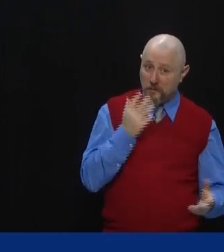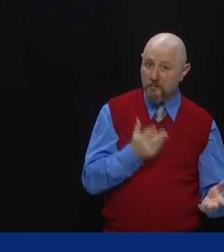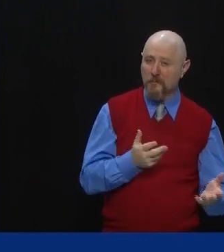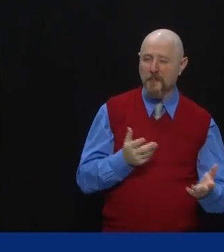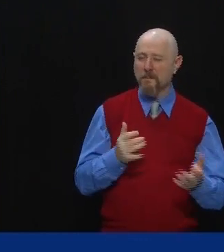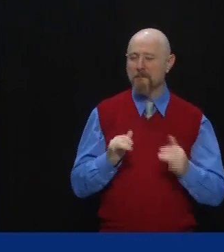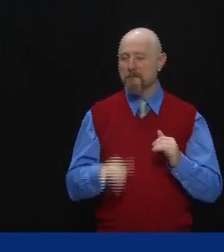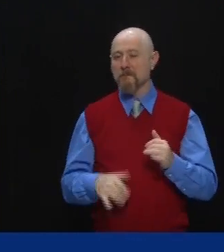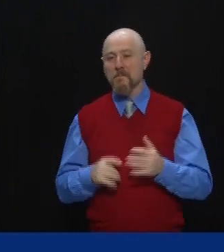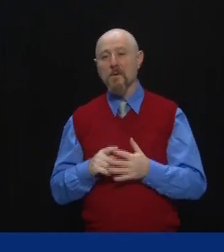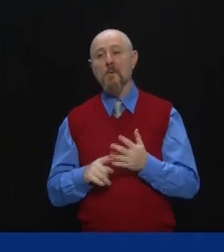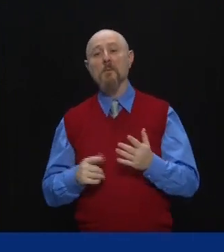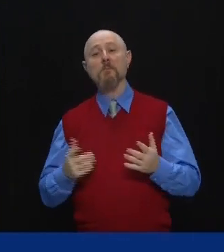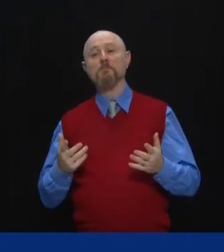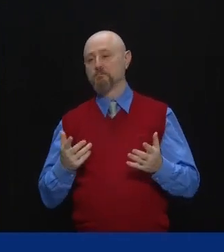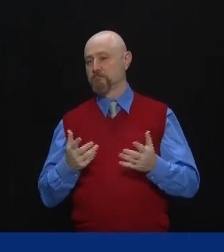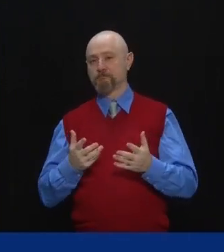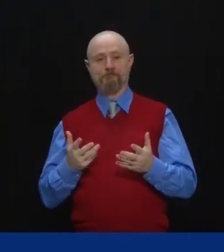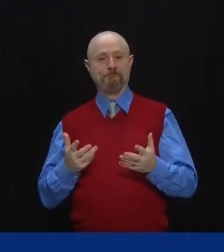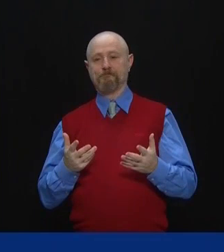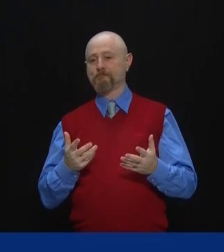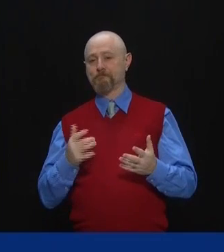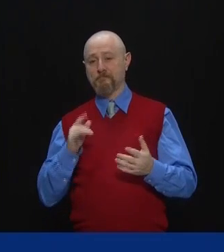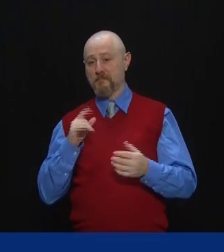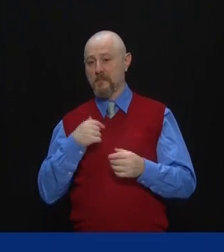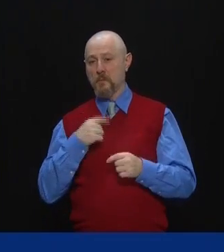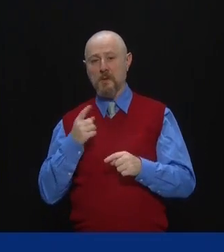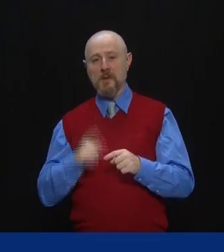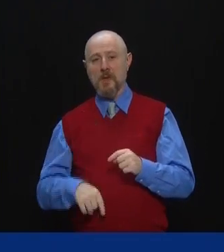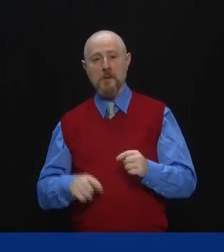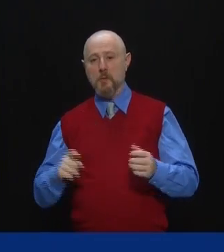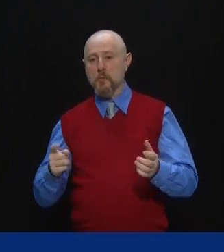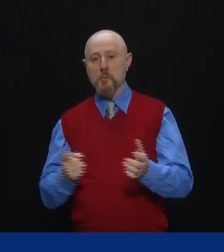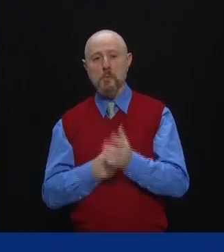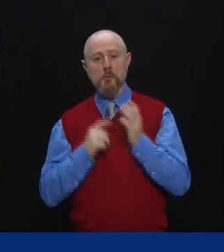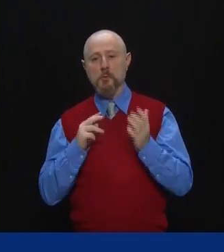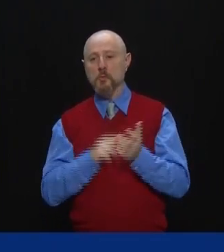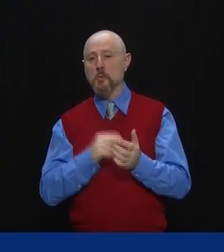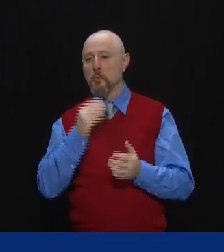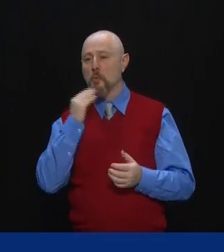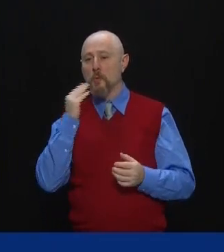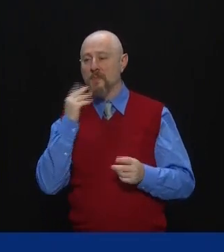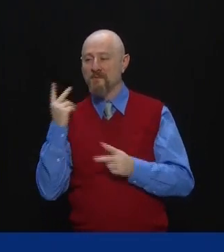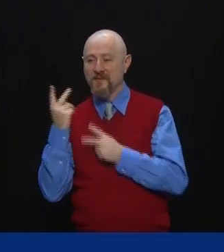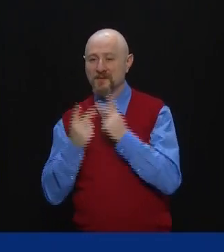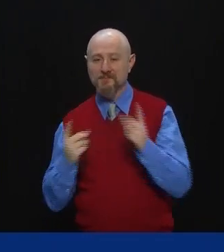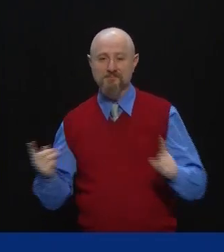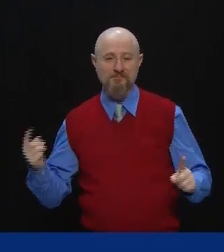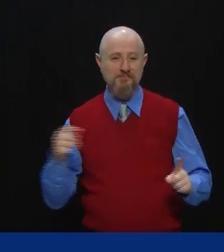HOME OCCUPANTS. HERE'S THE PROBLEM. WE DON'T HAVE THE ABILITY TO